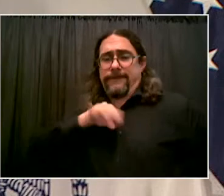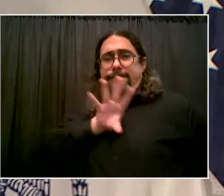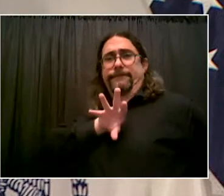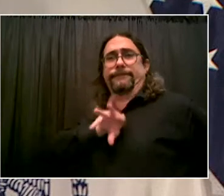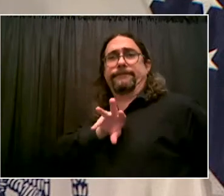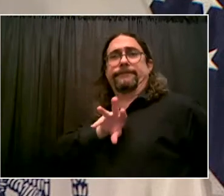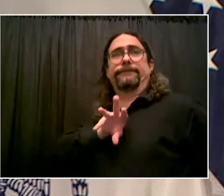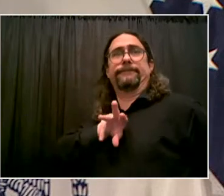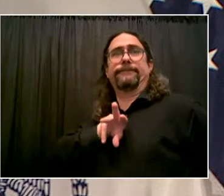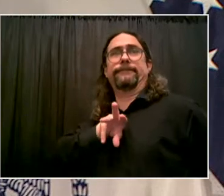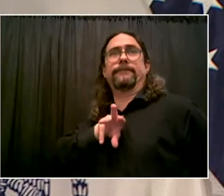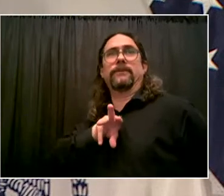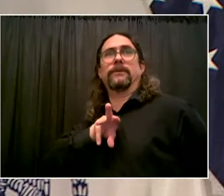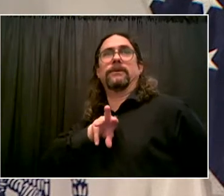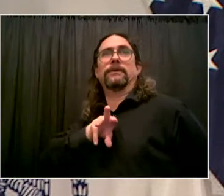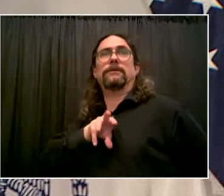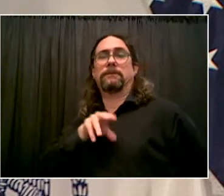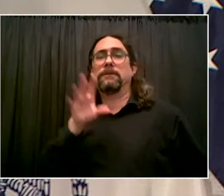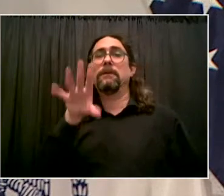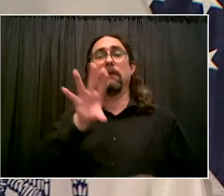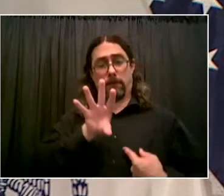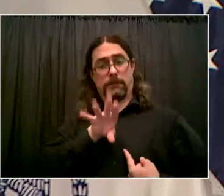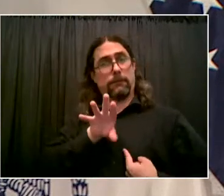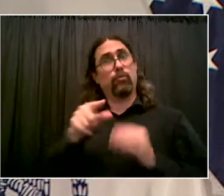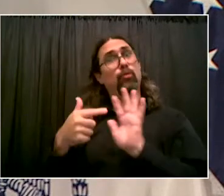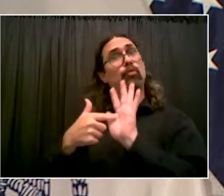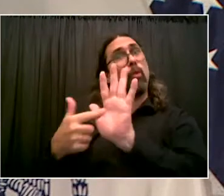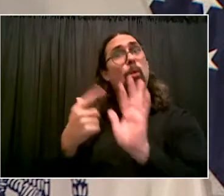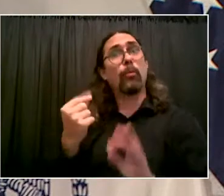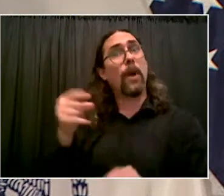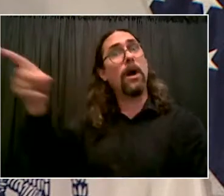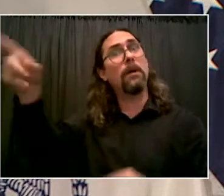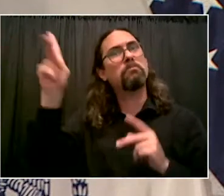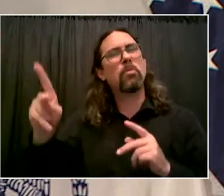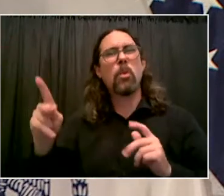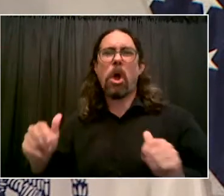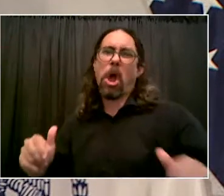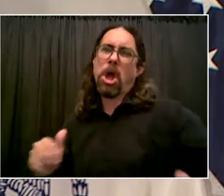WHAT I UNDERSTAND THE NYPD BODY CAMERA FOOTAGE, INDIVIDUAL INVOLVED WAS VERY AGGRESSIVE AND EVEN THREATENING TO POLICE.